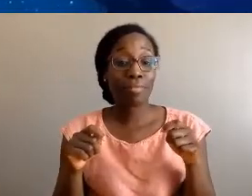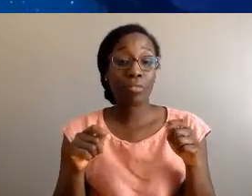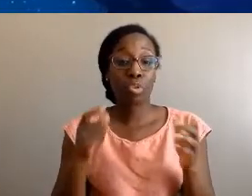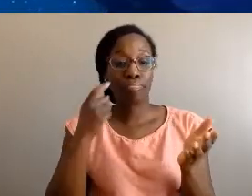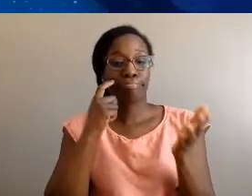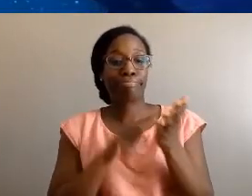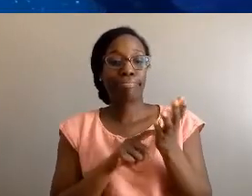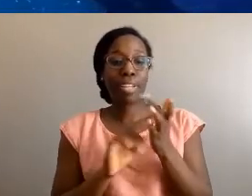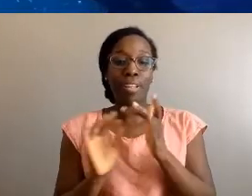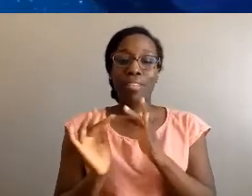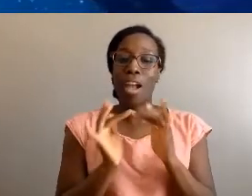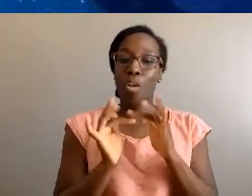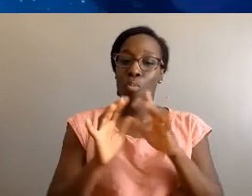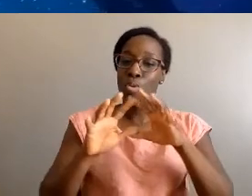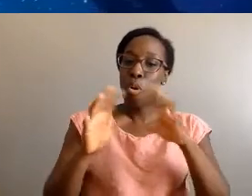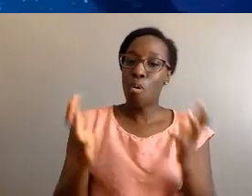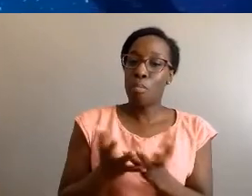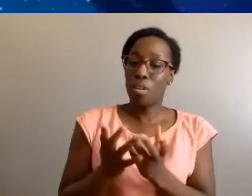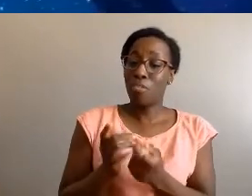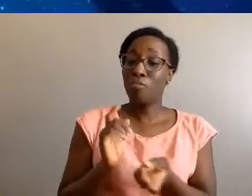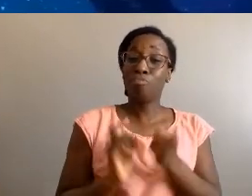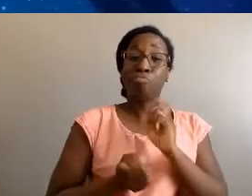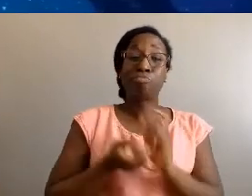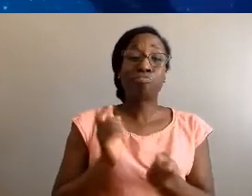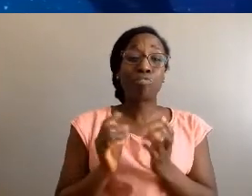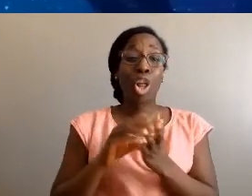In conclusion, to address the networked global